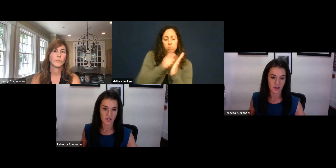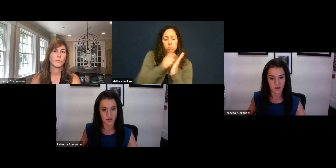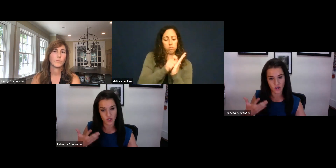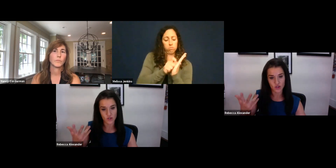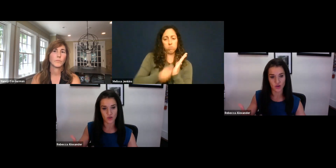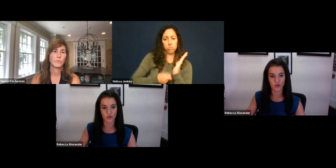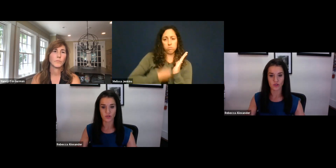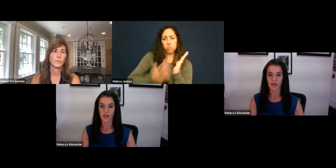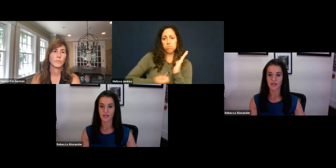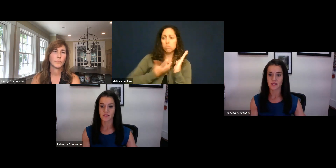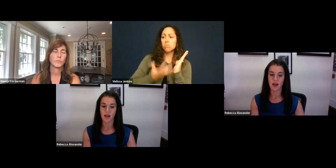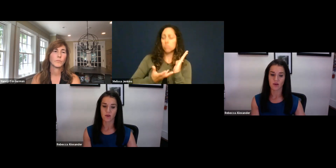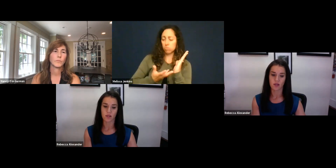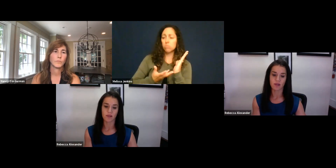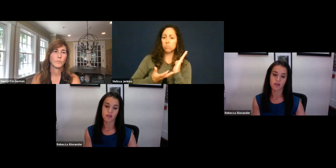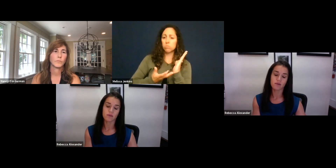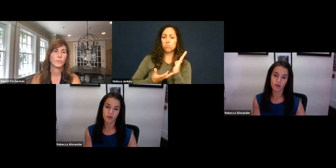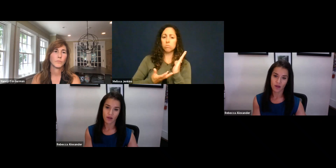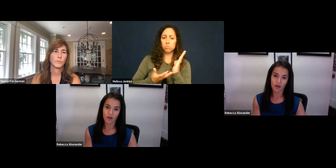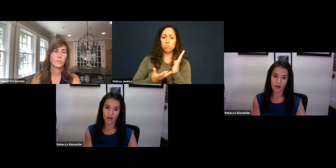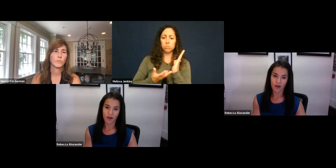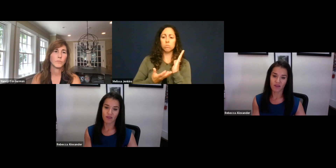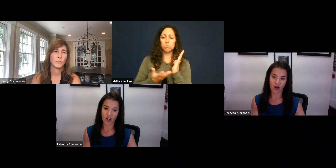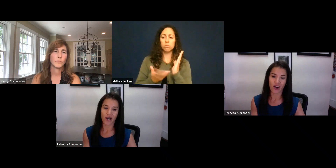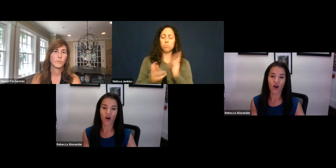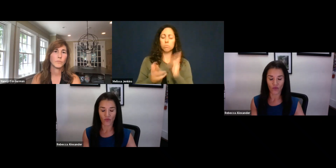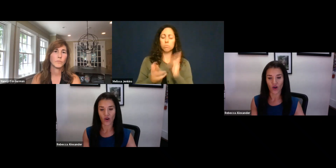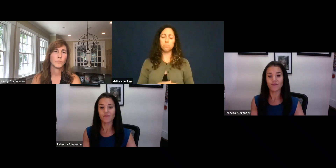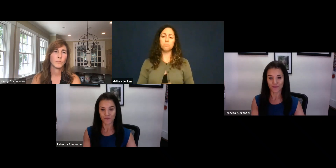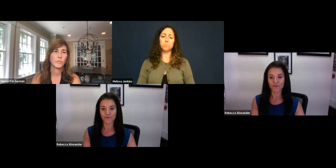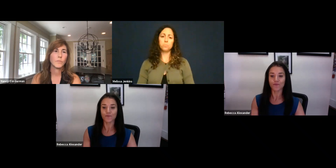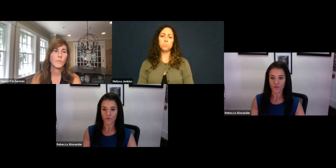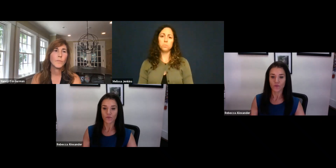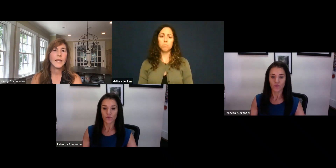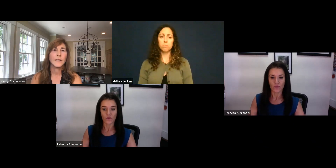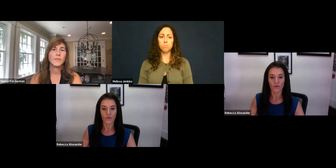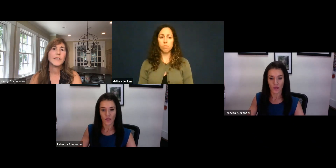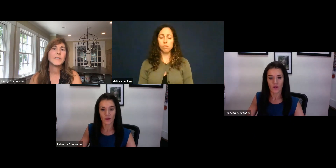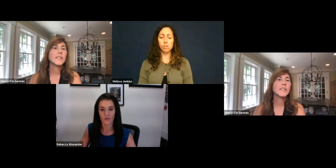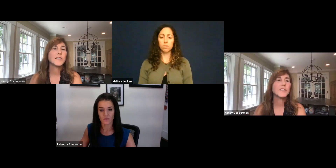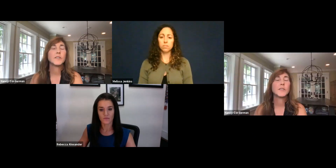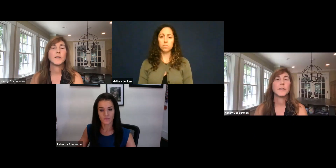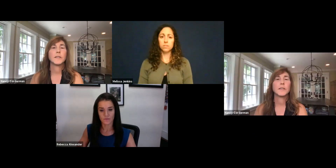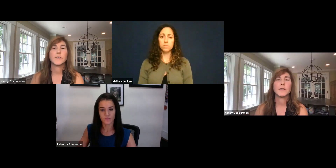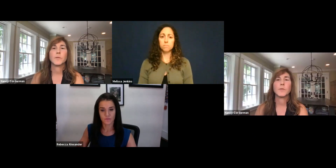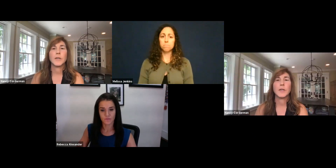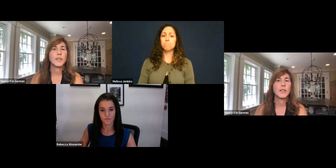in a journal like style can be very helpful. So this leads to the next question